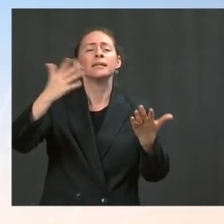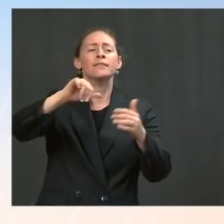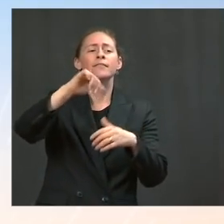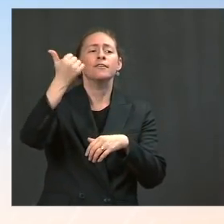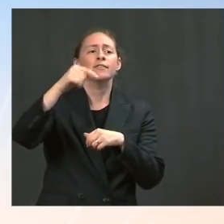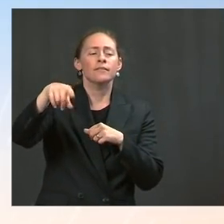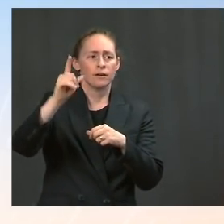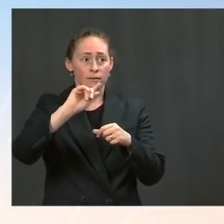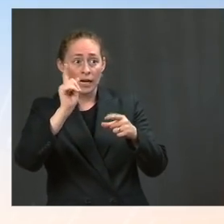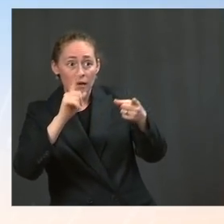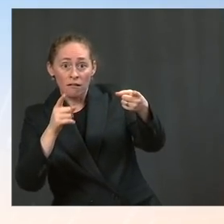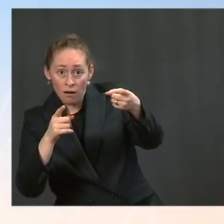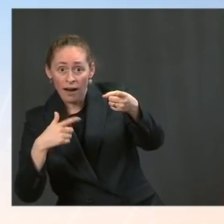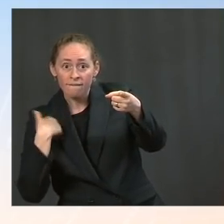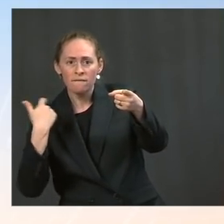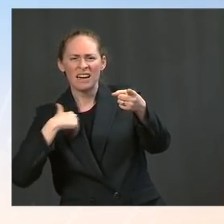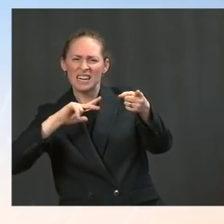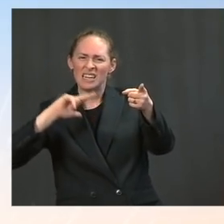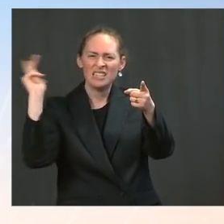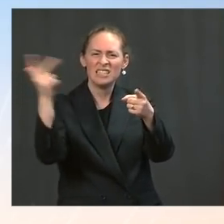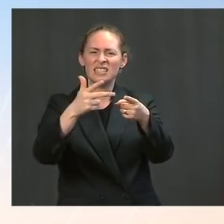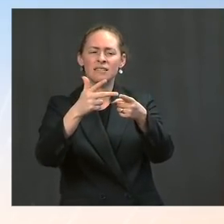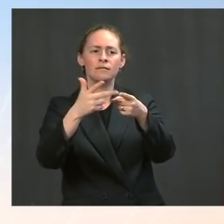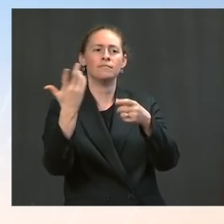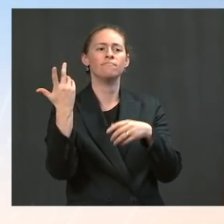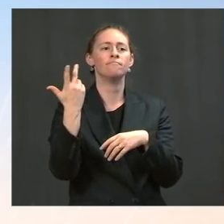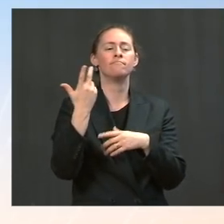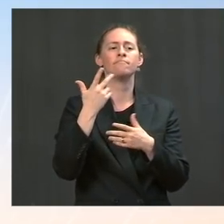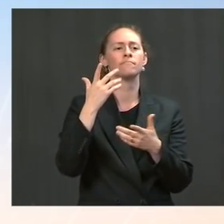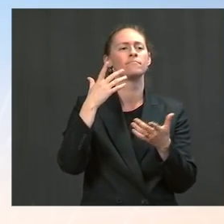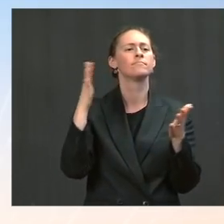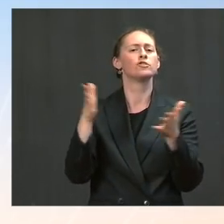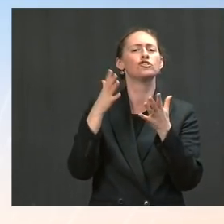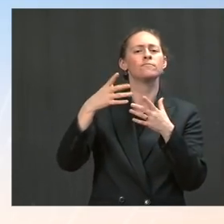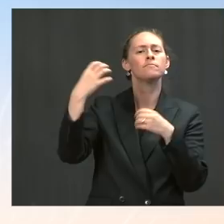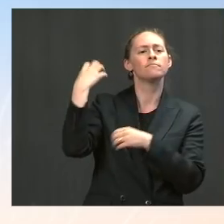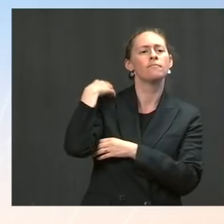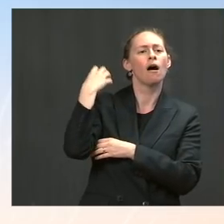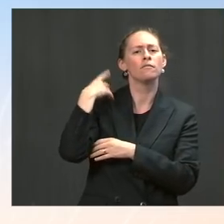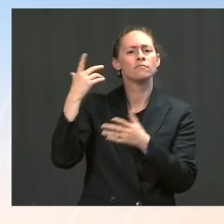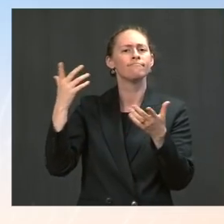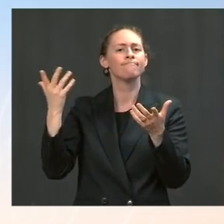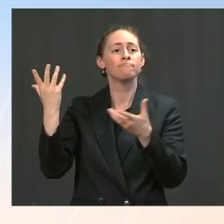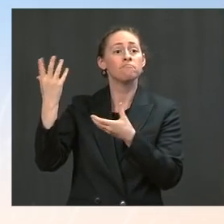in places of worship; mobile clinics, which is something we're doing a lot in rural communities; walk-up pharmacy appointments;